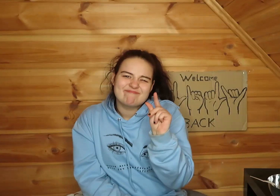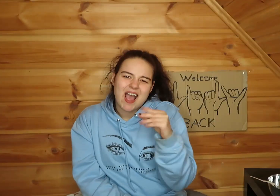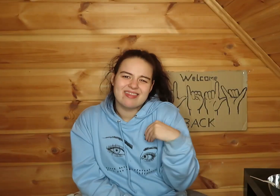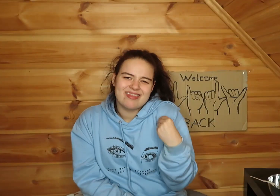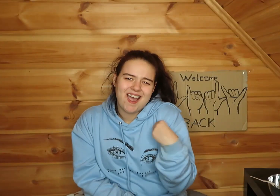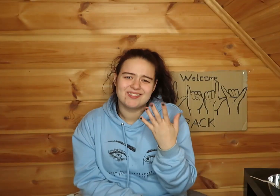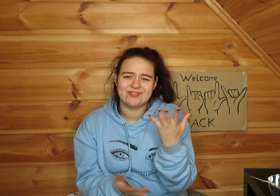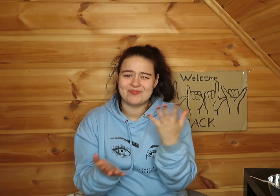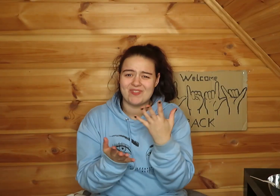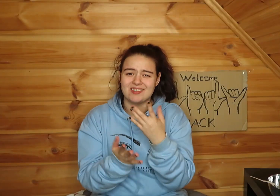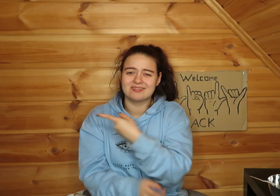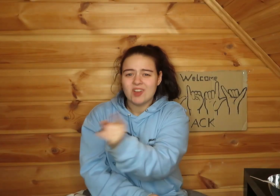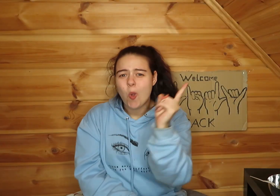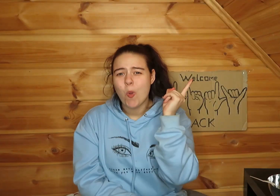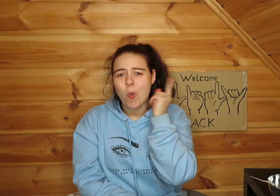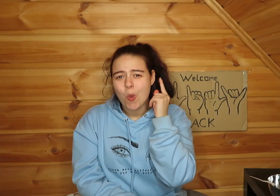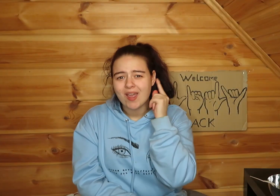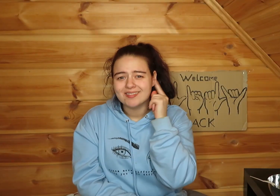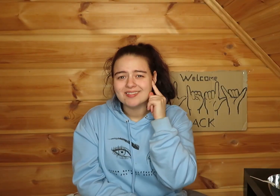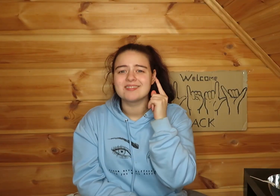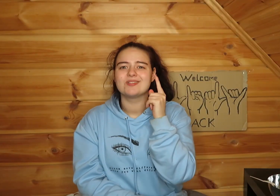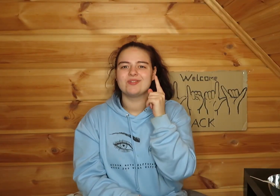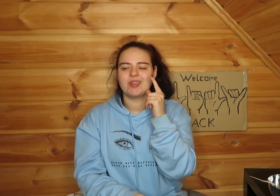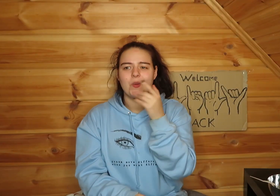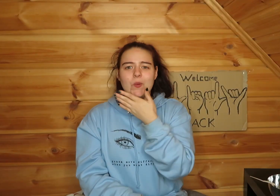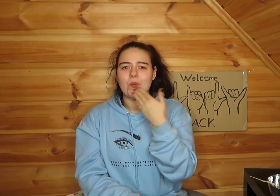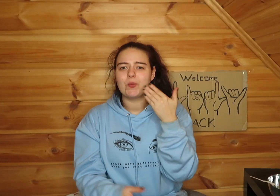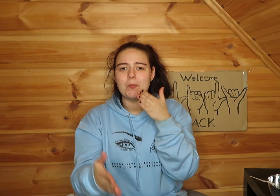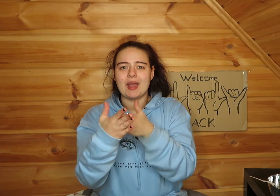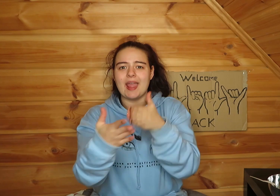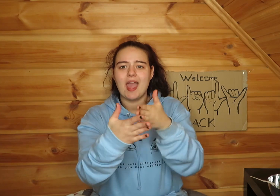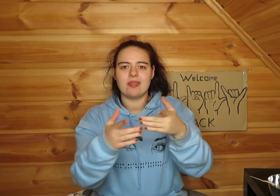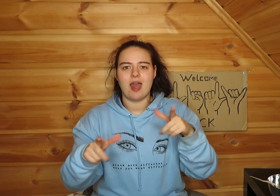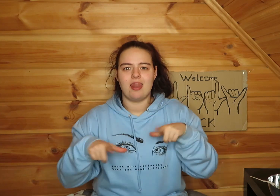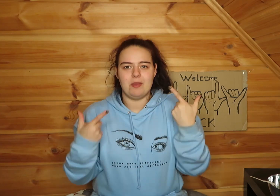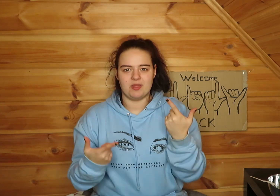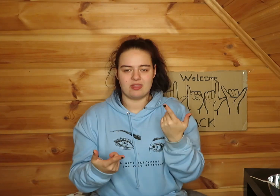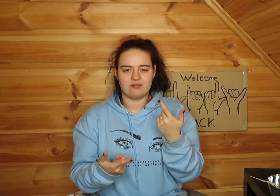Yeah funny..well i envy one thing….is that hearing people almost never face barriers.